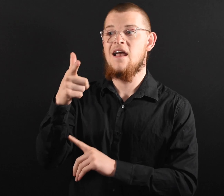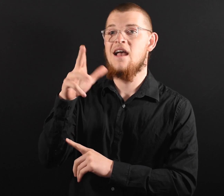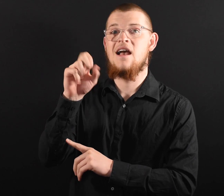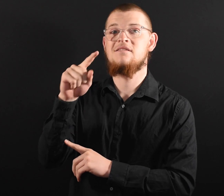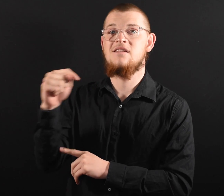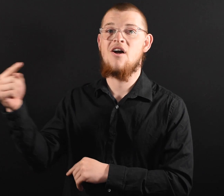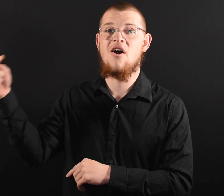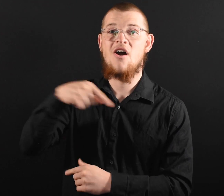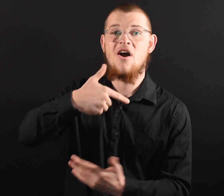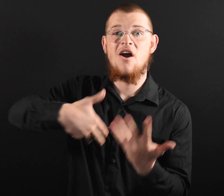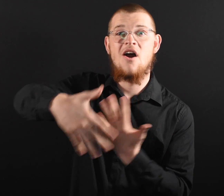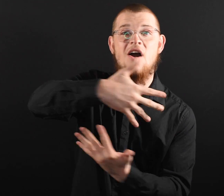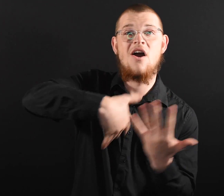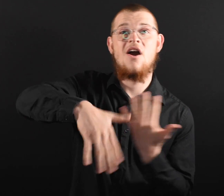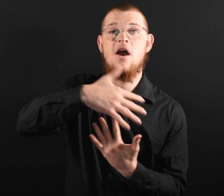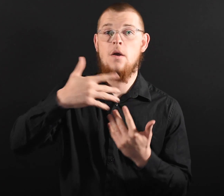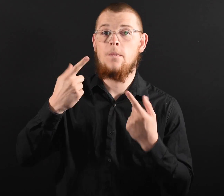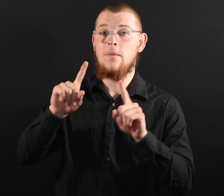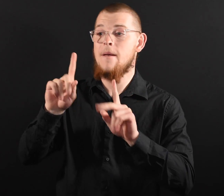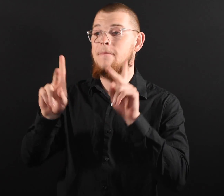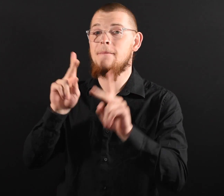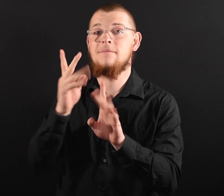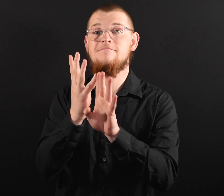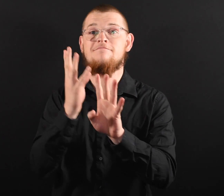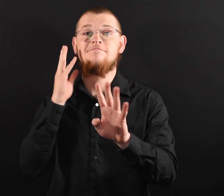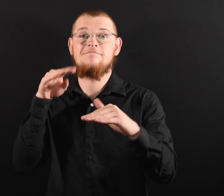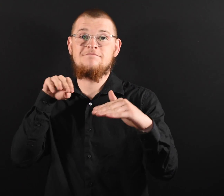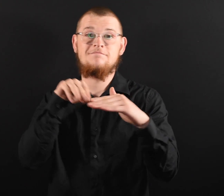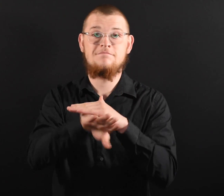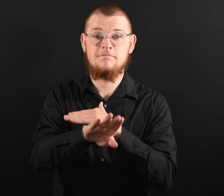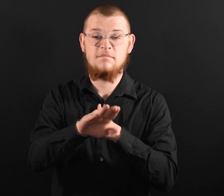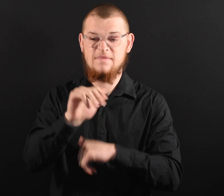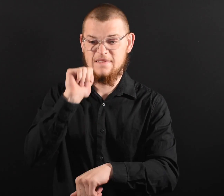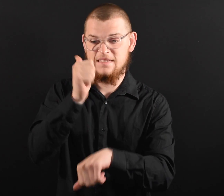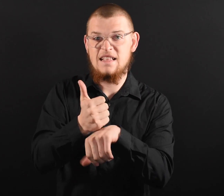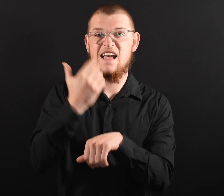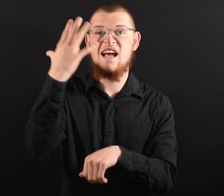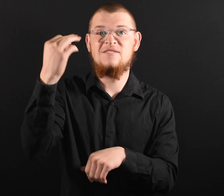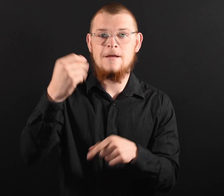Do not allow guests to congregate while waiting for access. Consider using floor